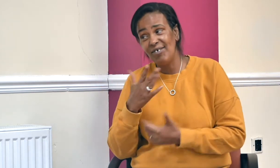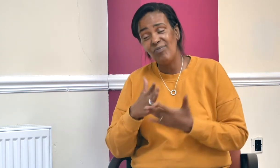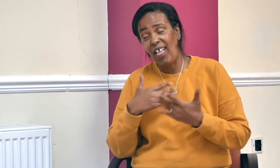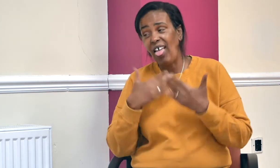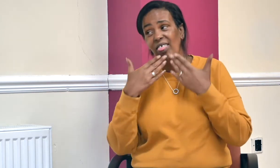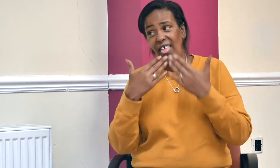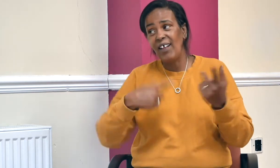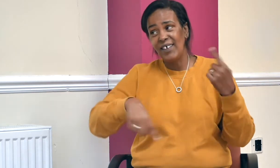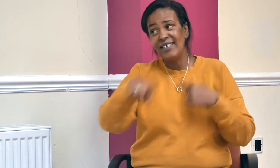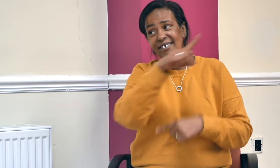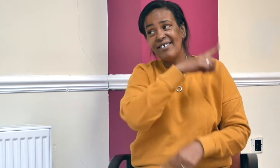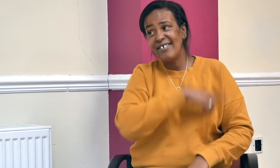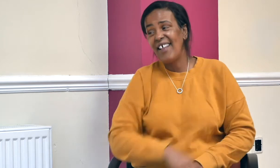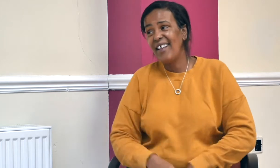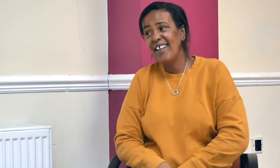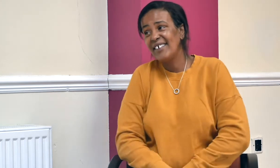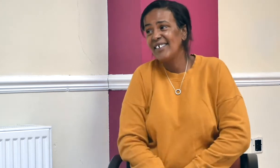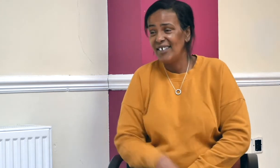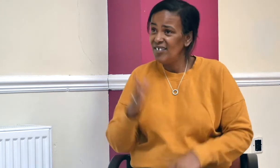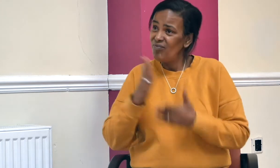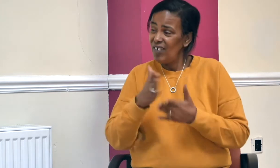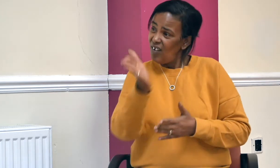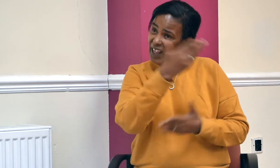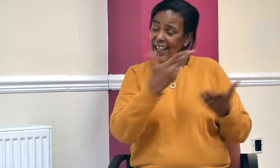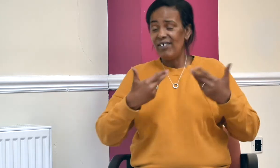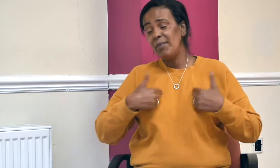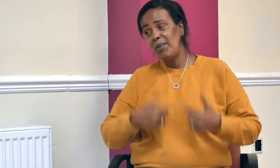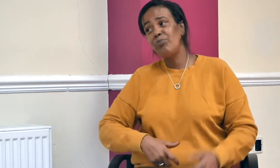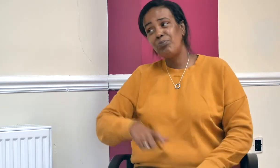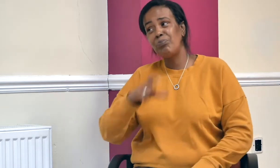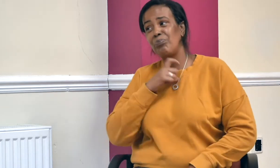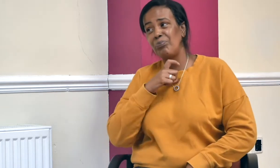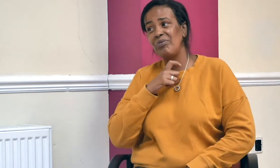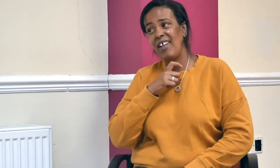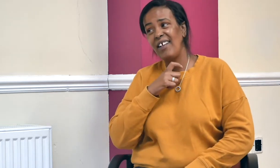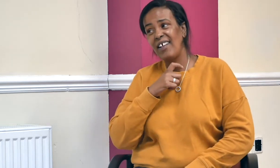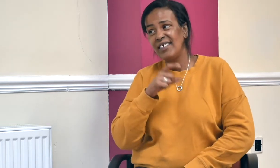It's really thanks to them that I gained my confidence.